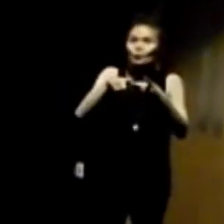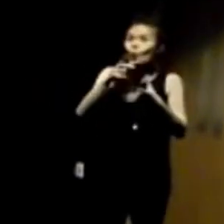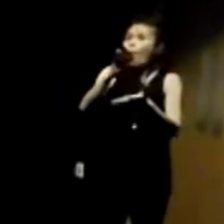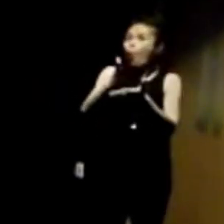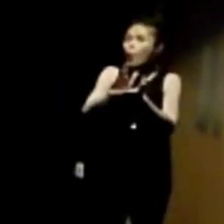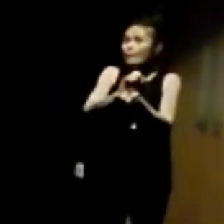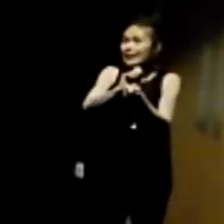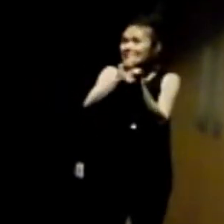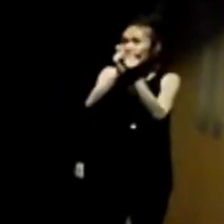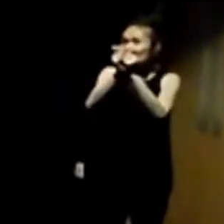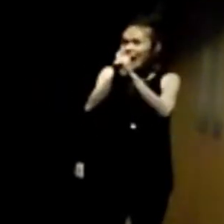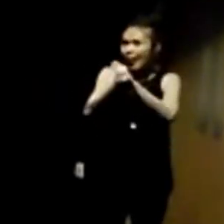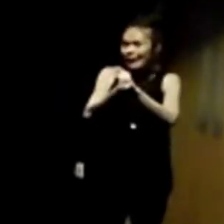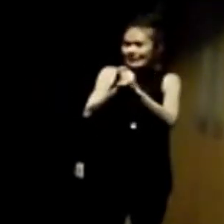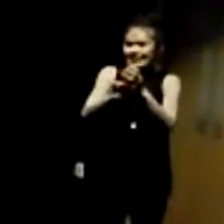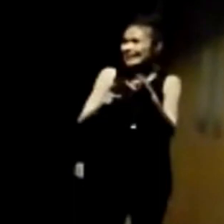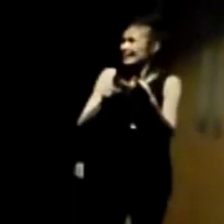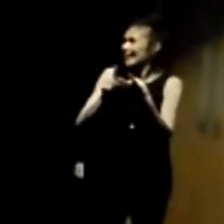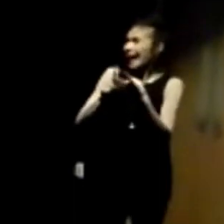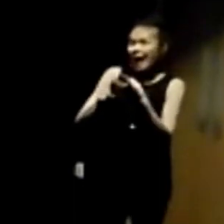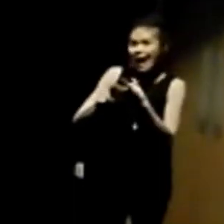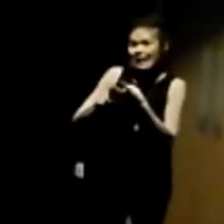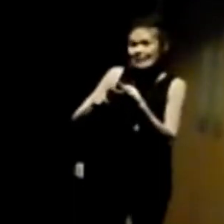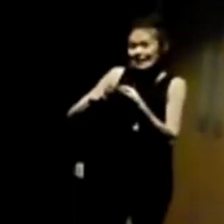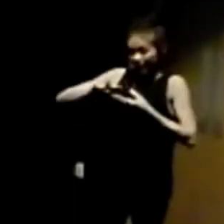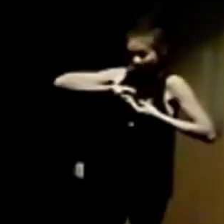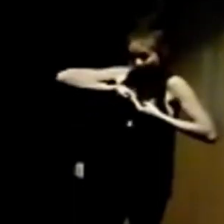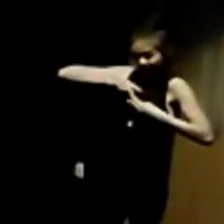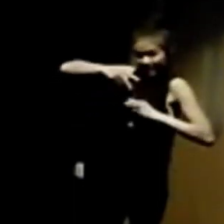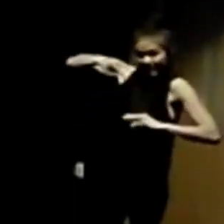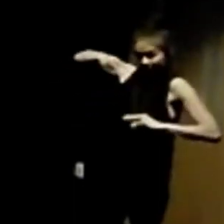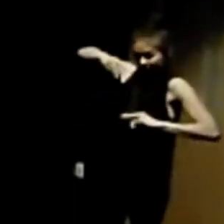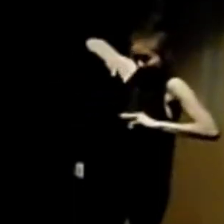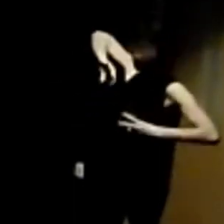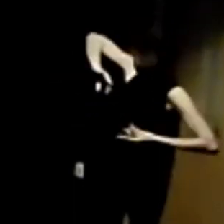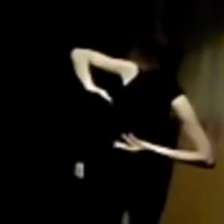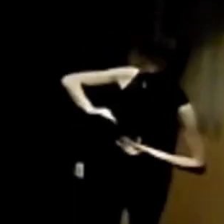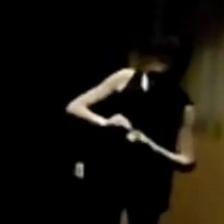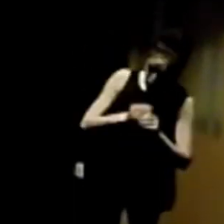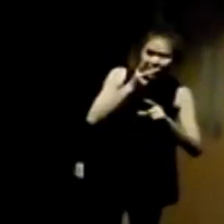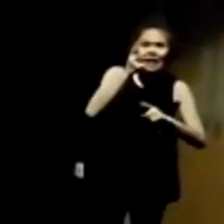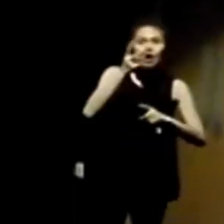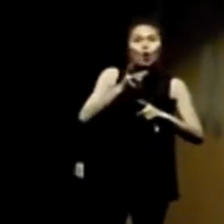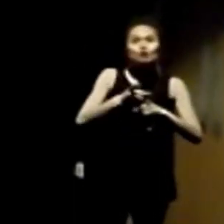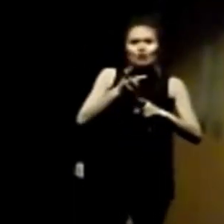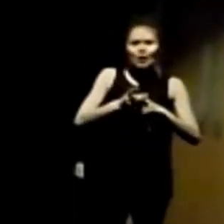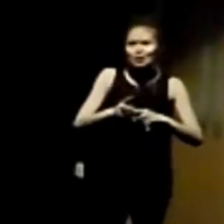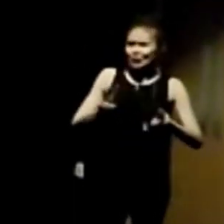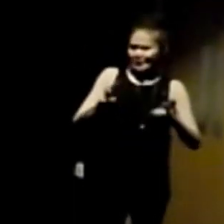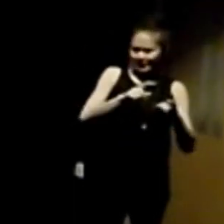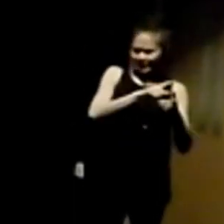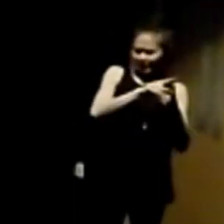and a brand-new science of DNA reconstruction. And using all of those facilities,